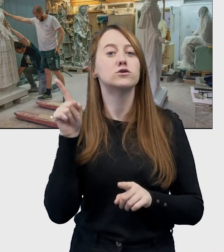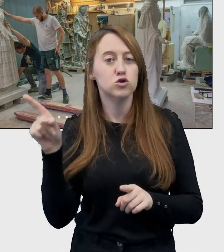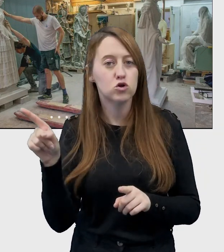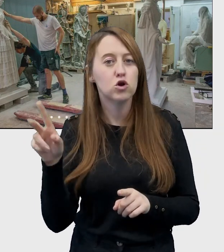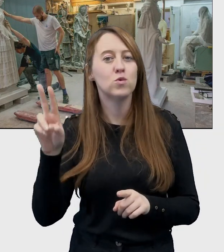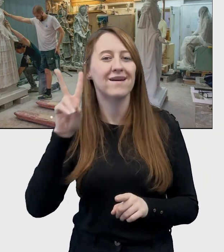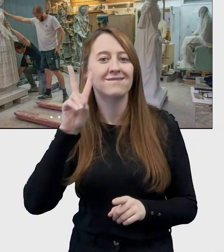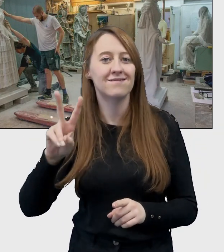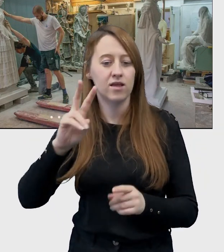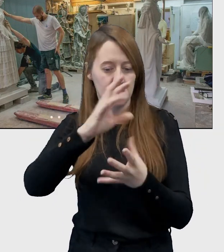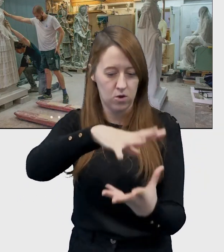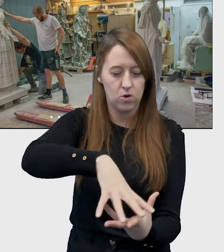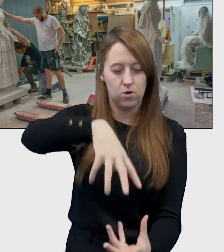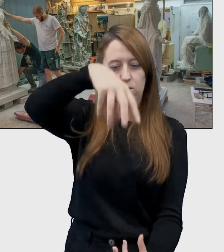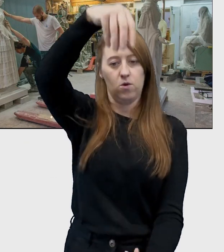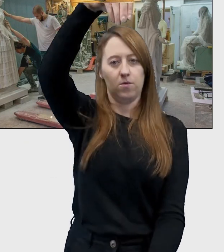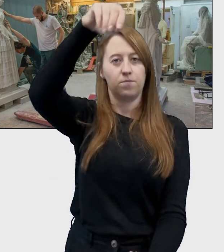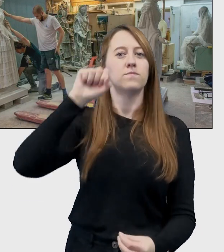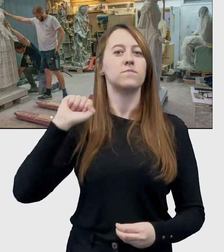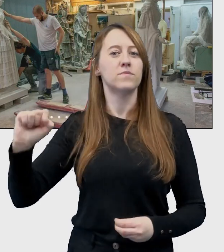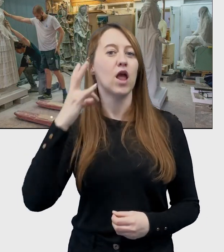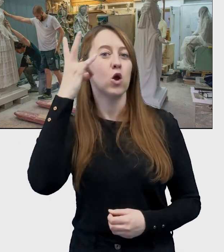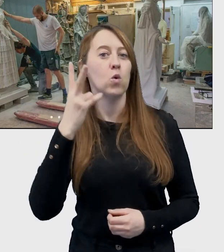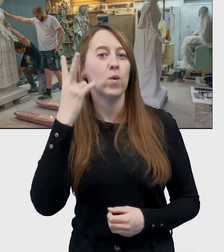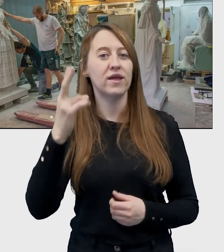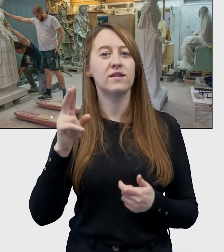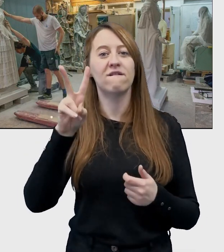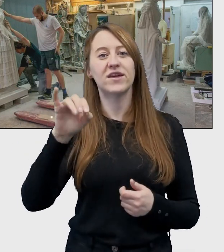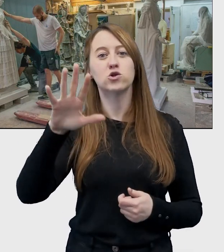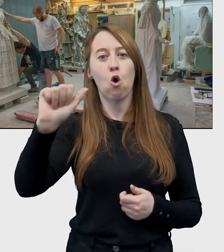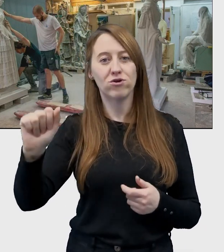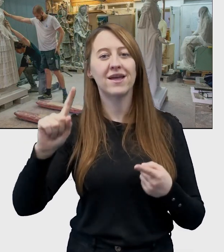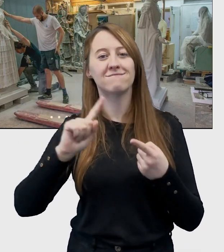This is actually Queen Victorian Prince Albert for the front of the Royal Albert Hall.